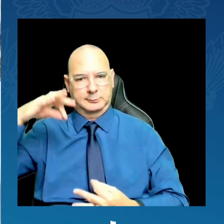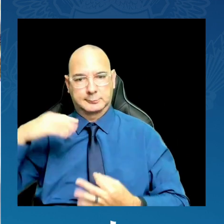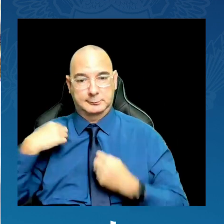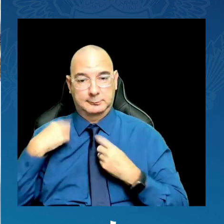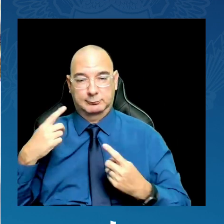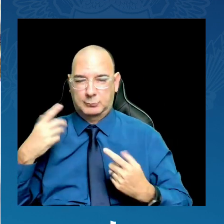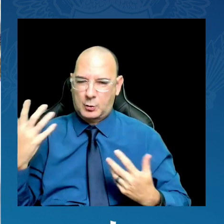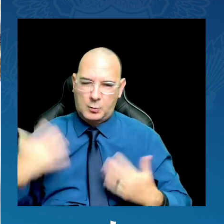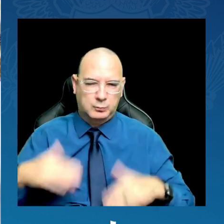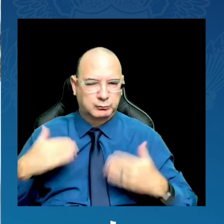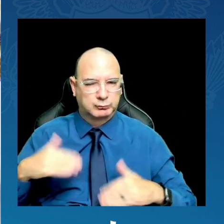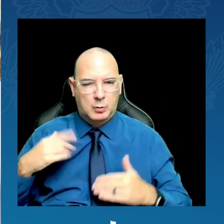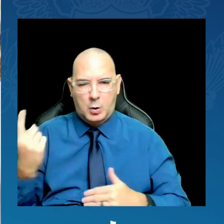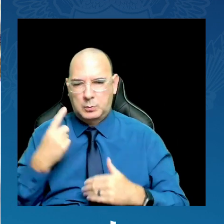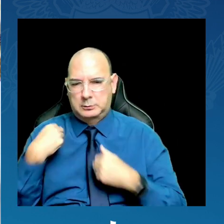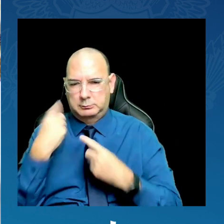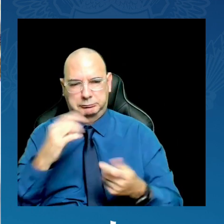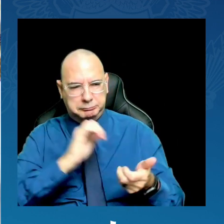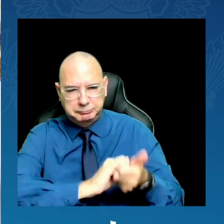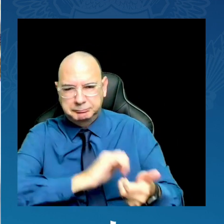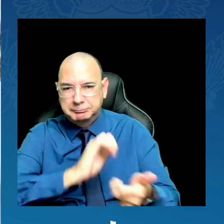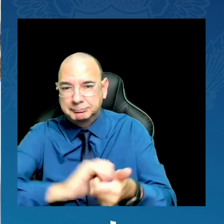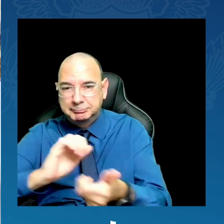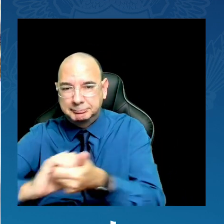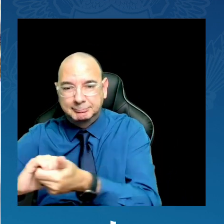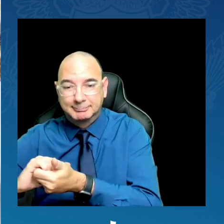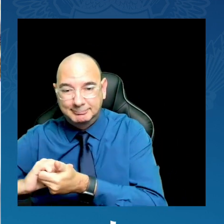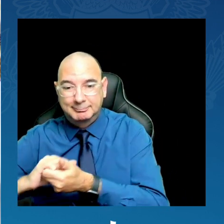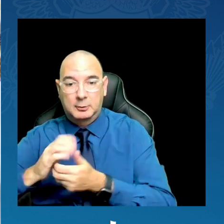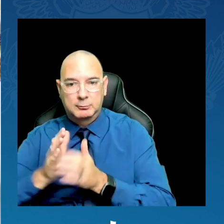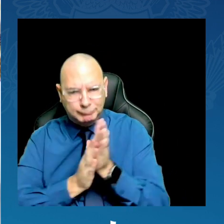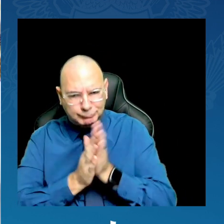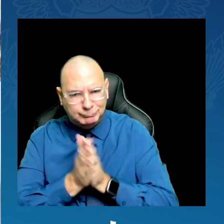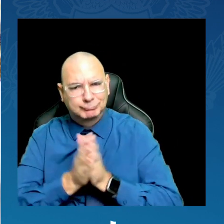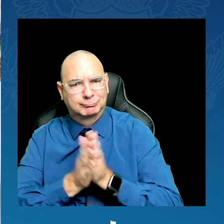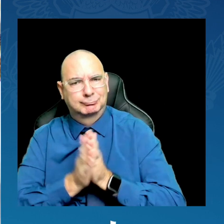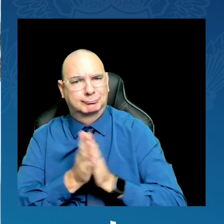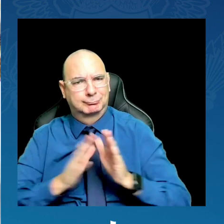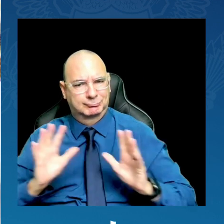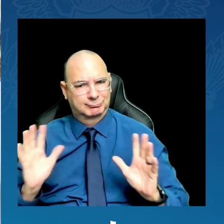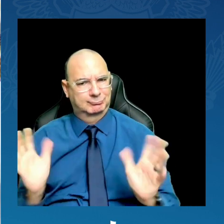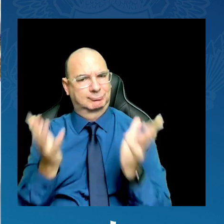and has been motivated by what we can do for the benefit of all people.